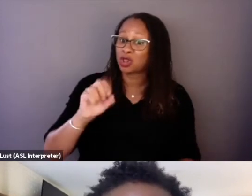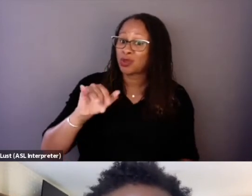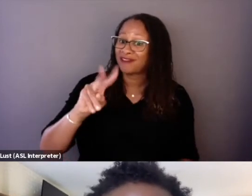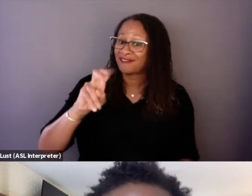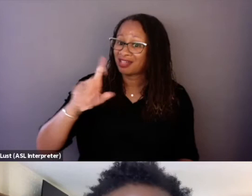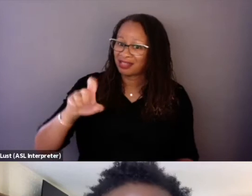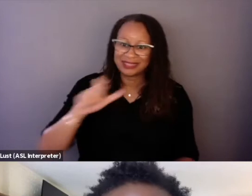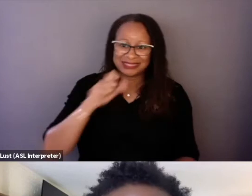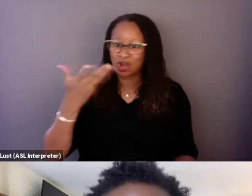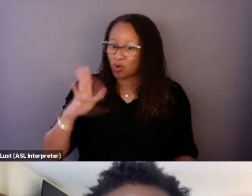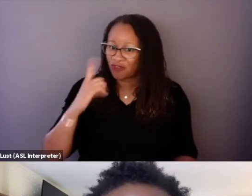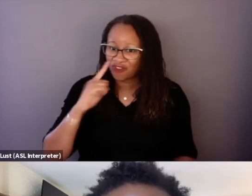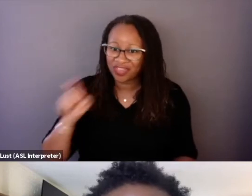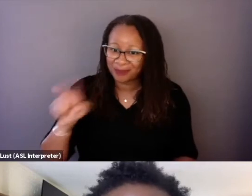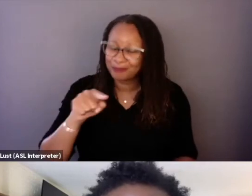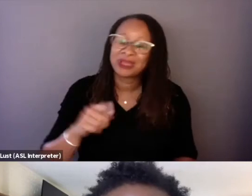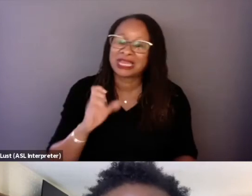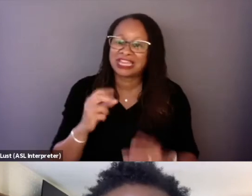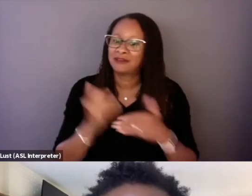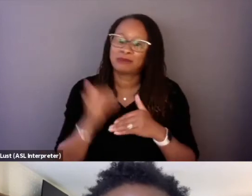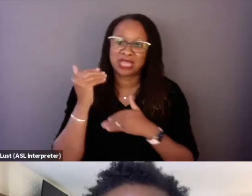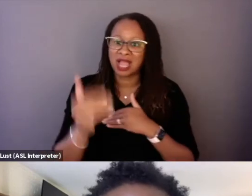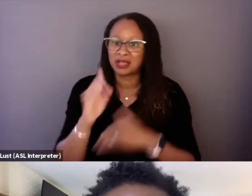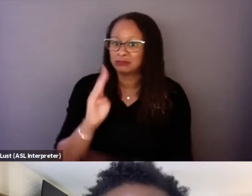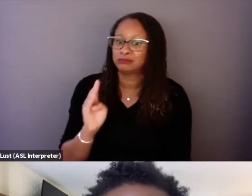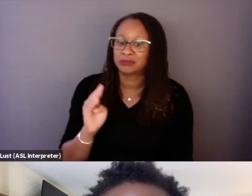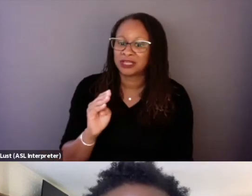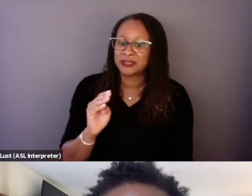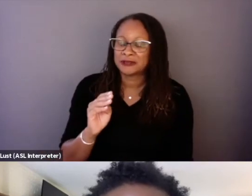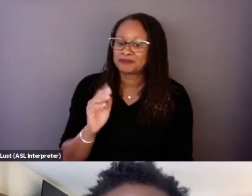This is not over, even beyond just, you know, the FBI's investigation.